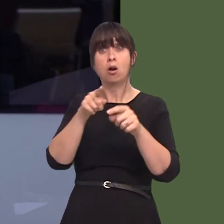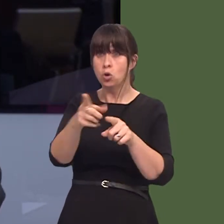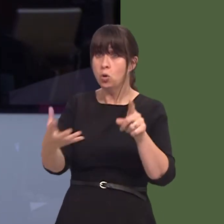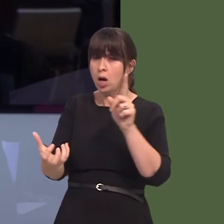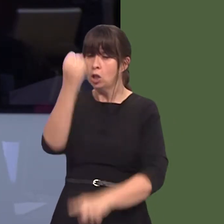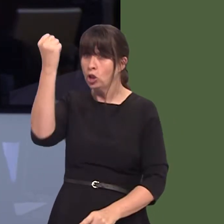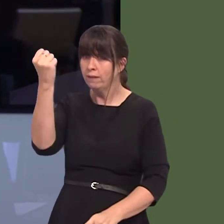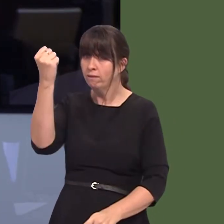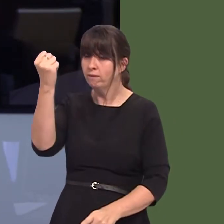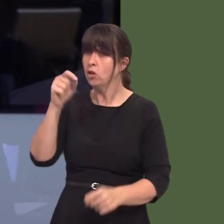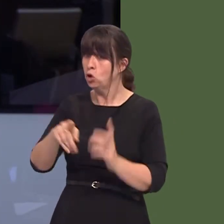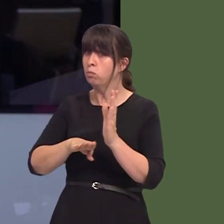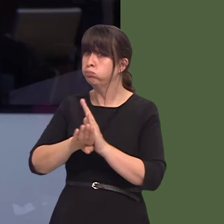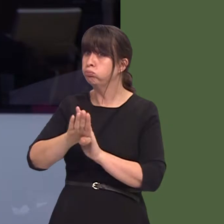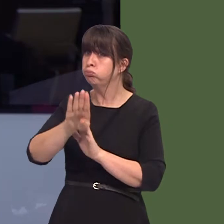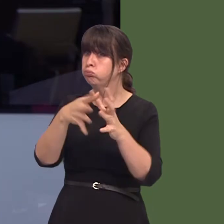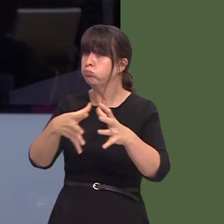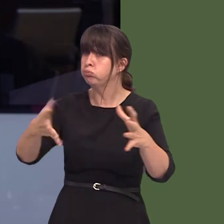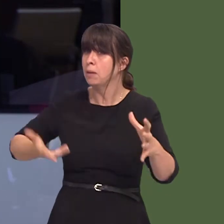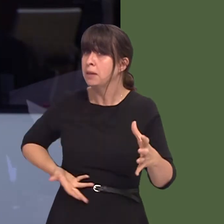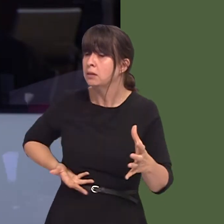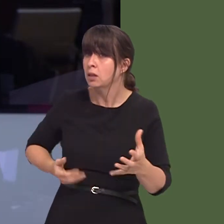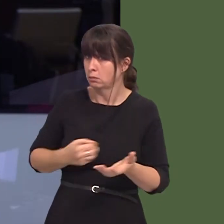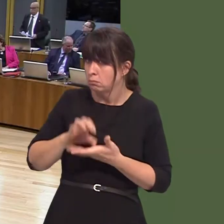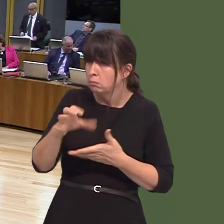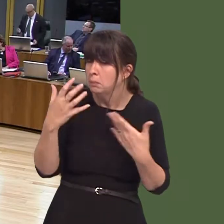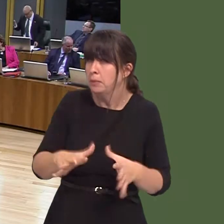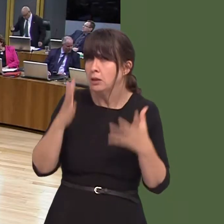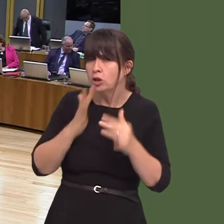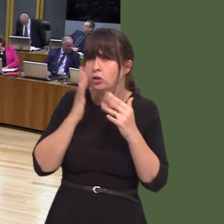and the maximum benefit to the taxpayer is obtained in the whole of Wales?